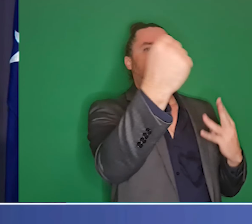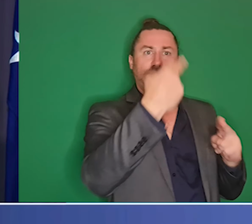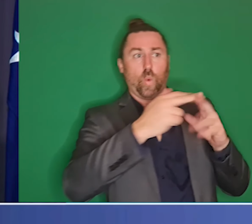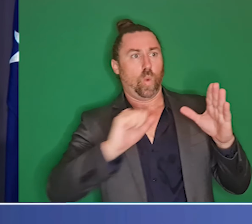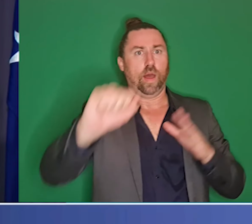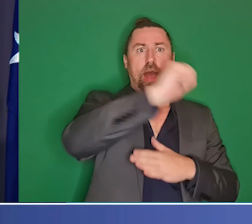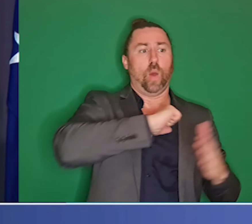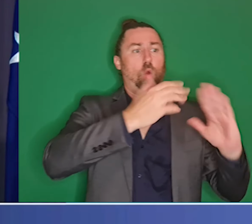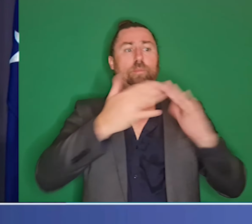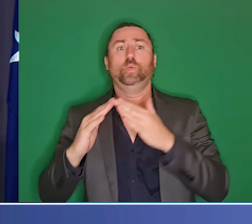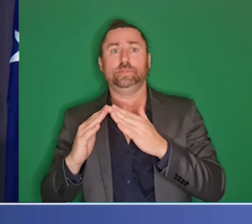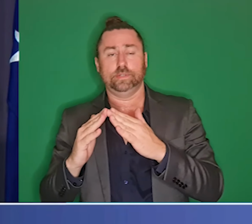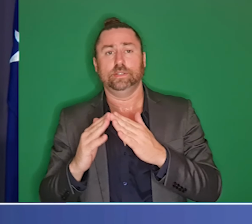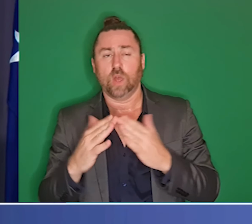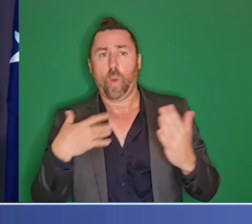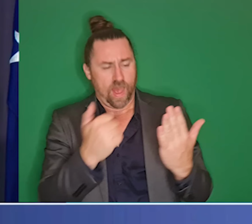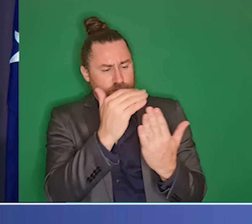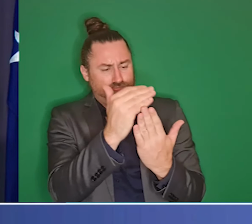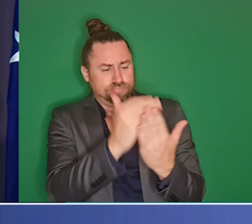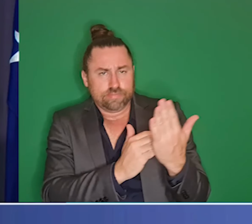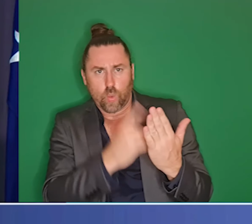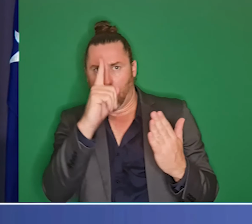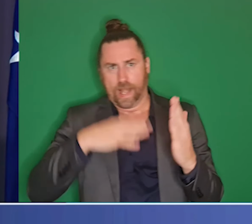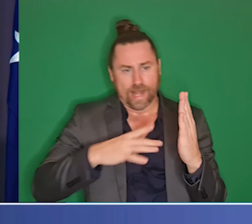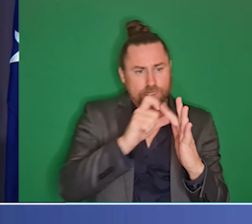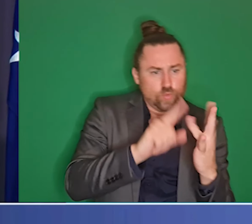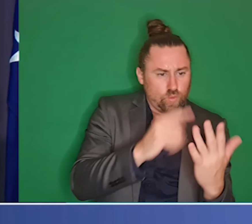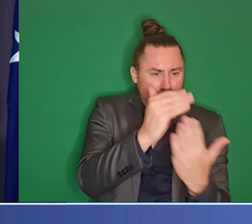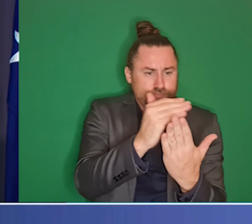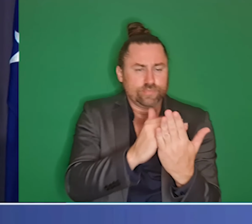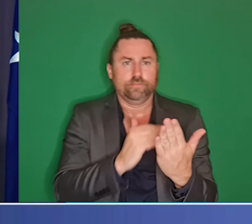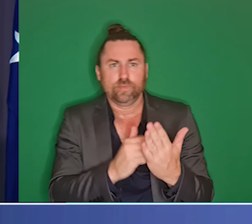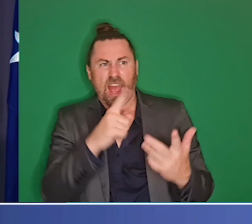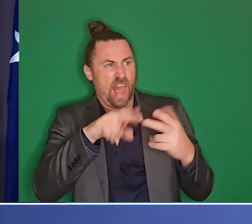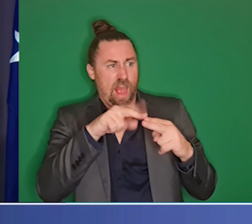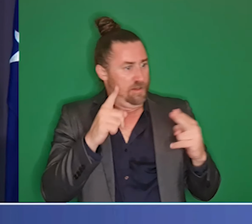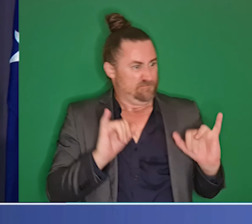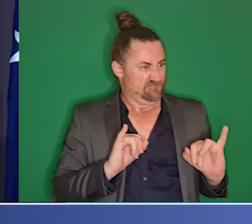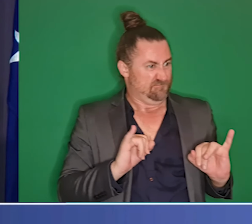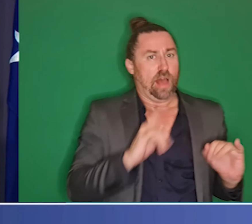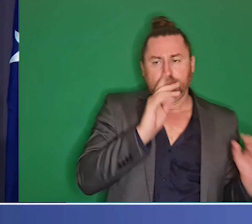And our clinical guidelines are second to none in terms of hospital care as well. So, we are prepared.